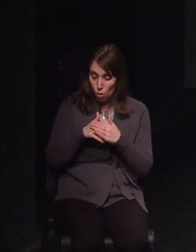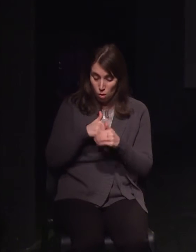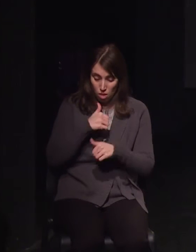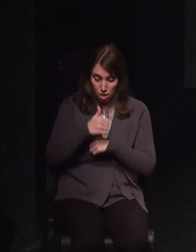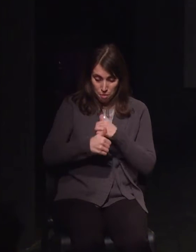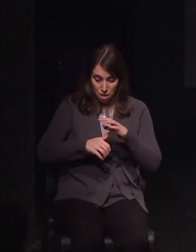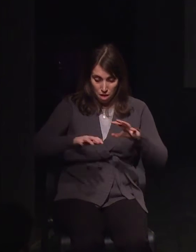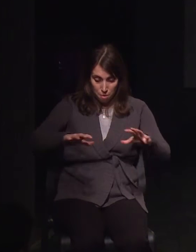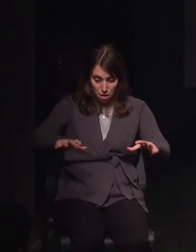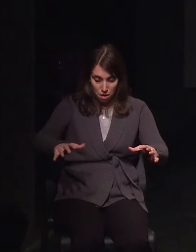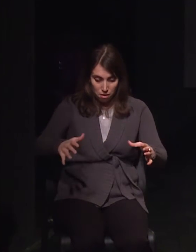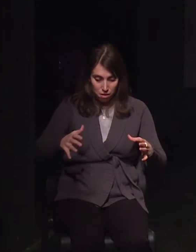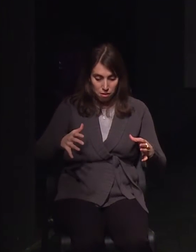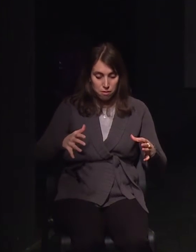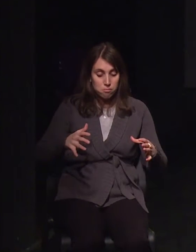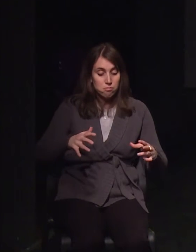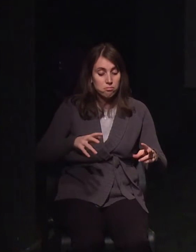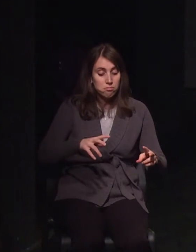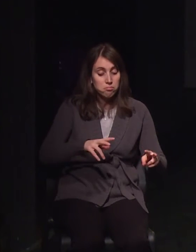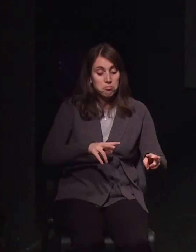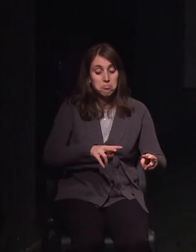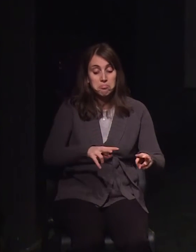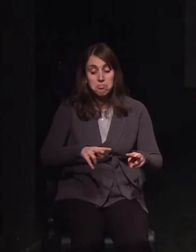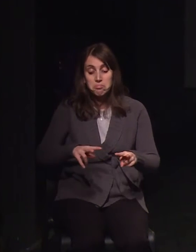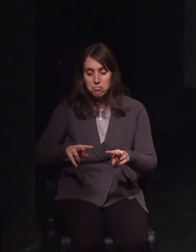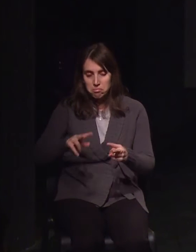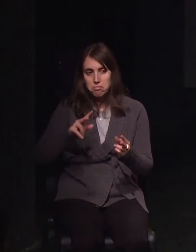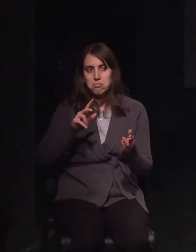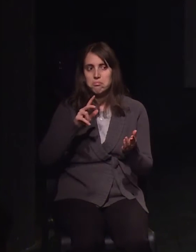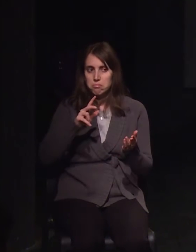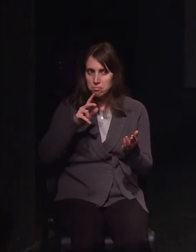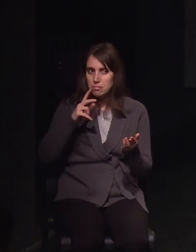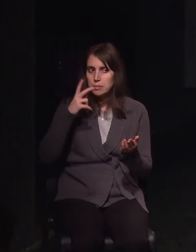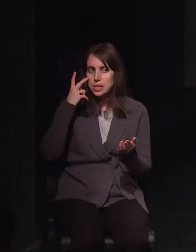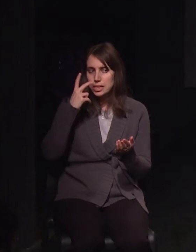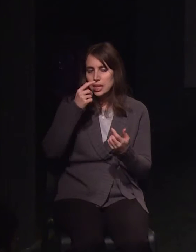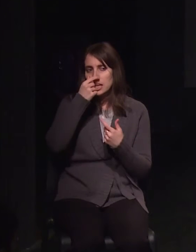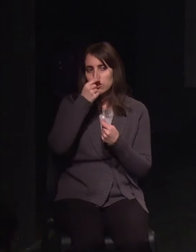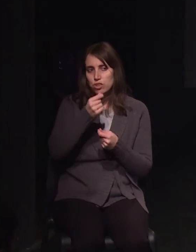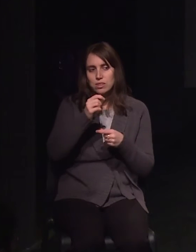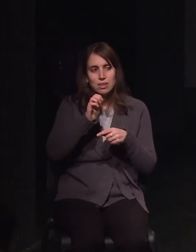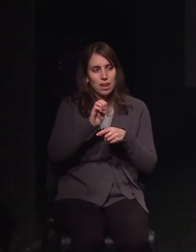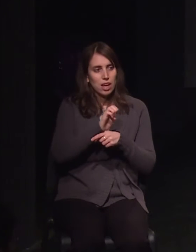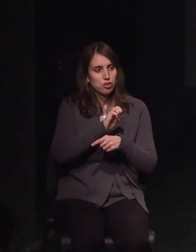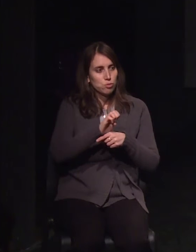I’m seeing notable interest in entrepreneurship, and I think the way that it’s now being